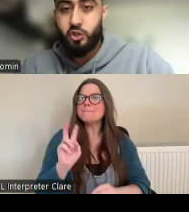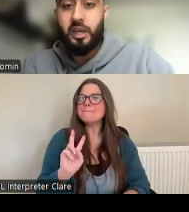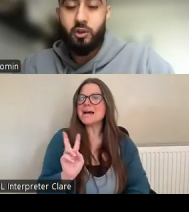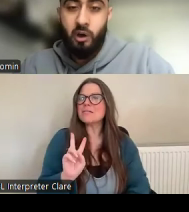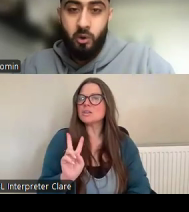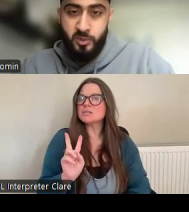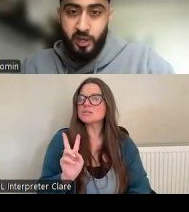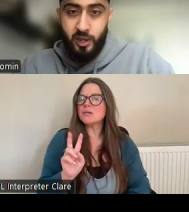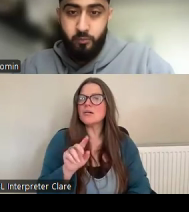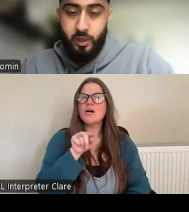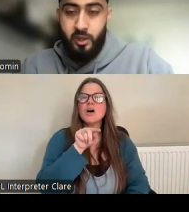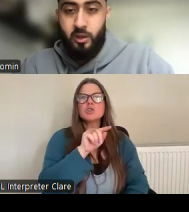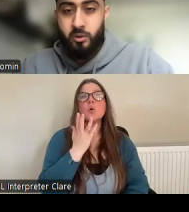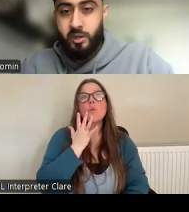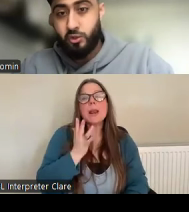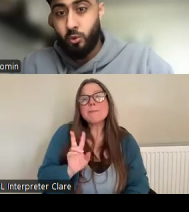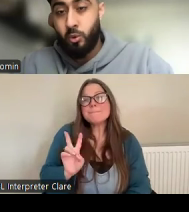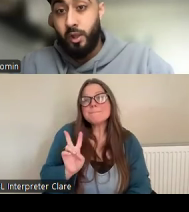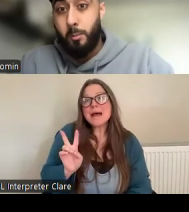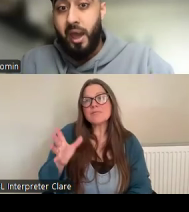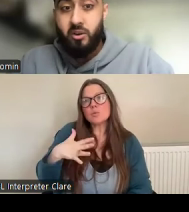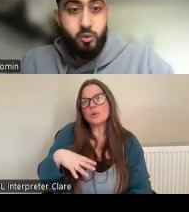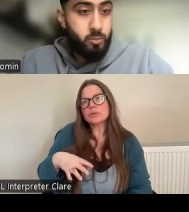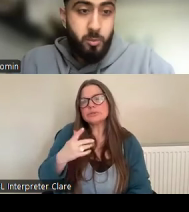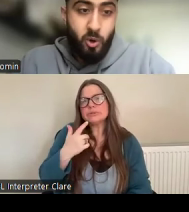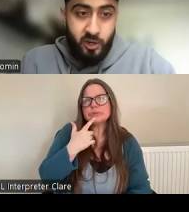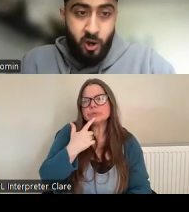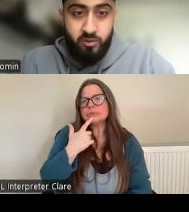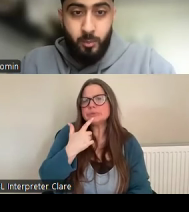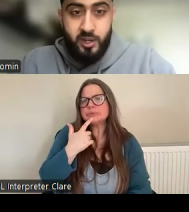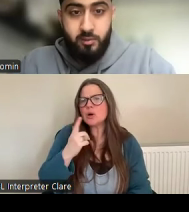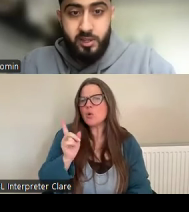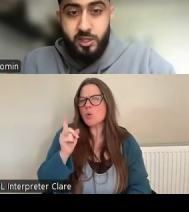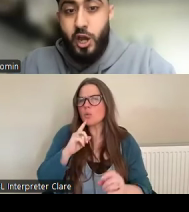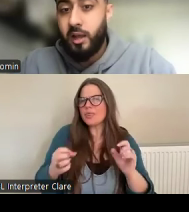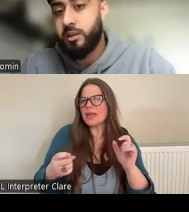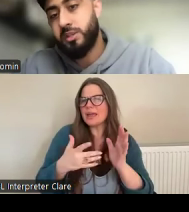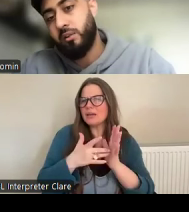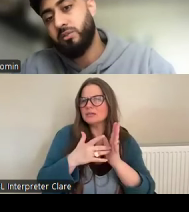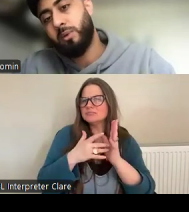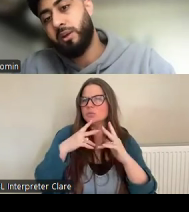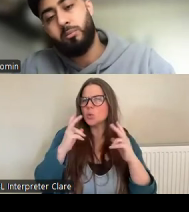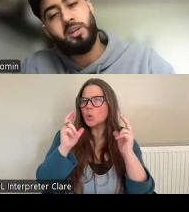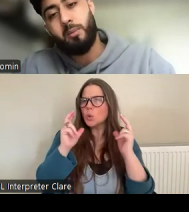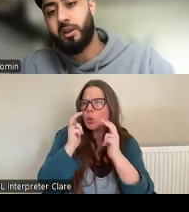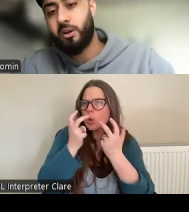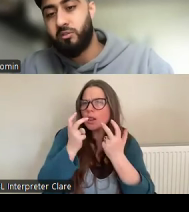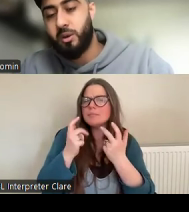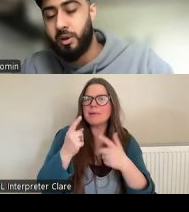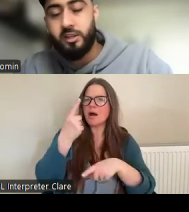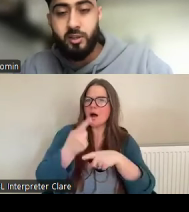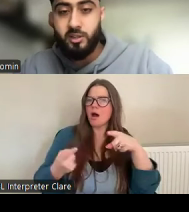to get to our website. Parents would be putting in half-term activities, a child themselves might not be typing in half-term activities,